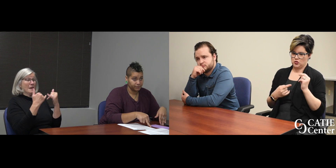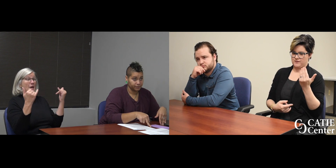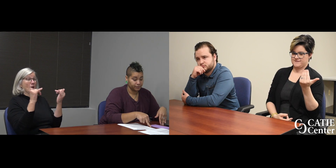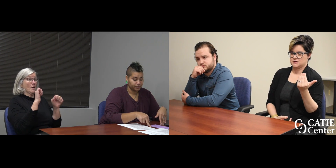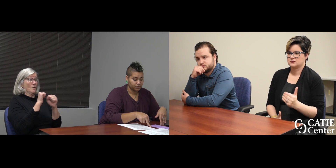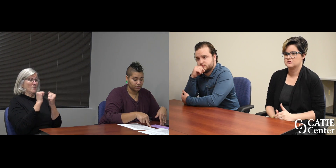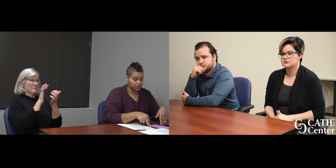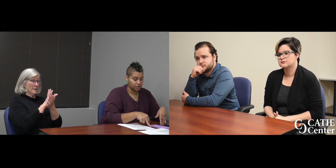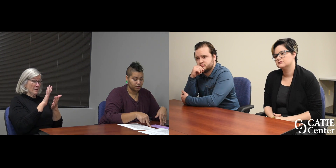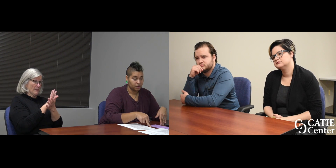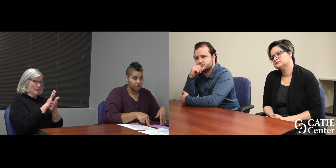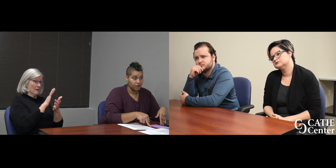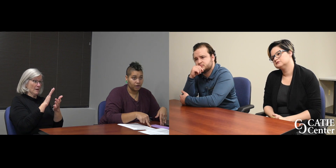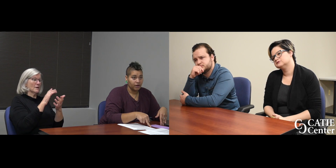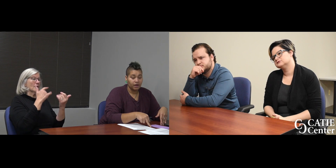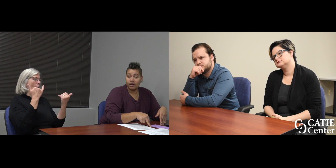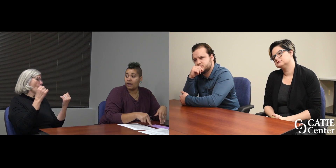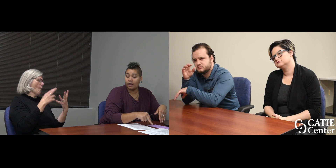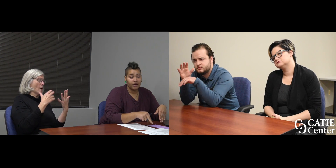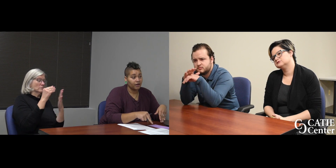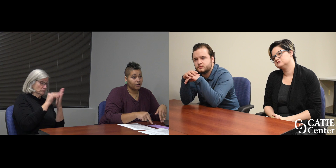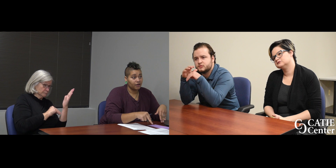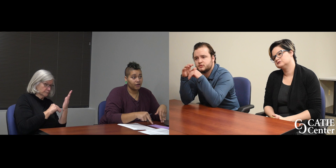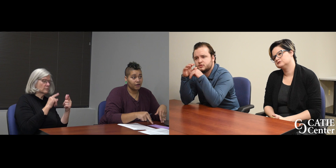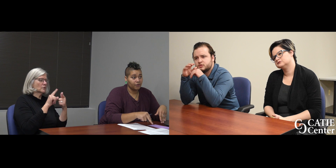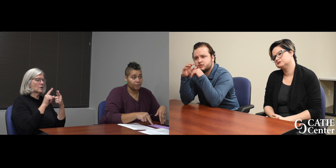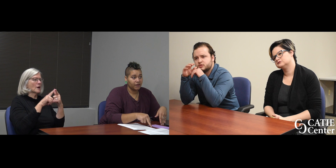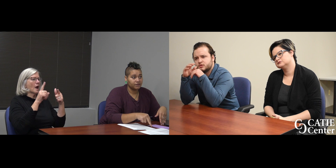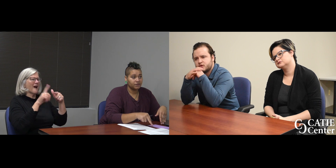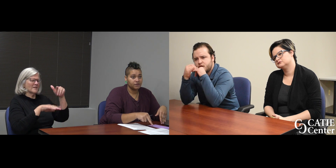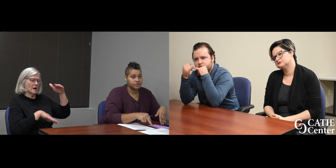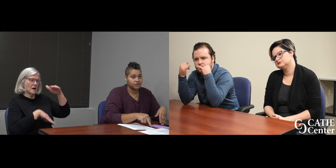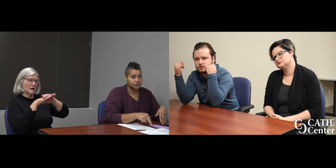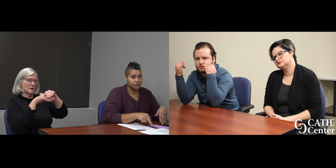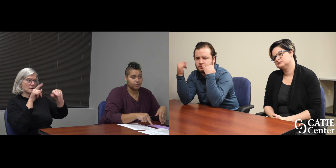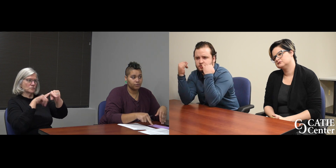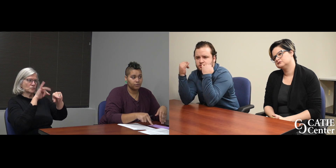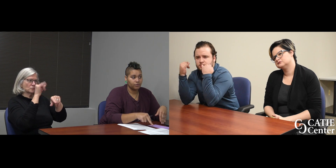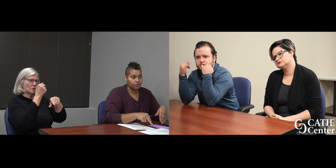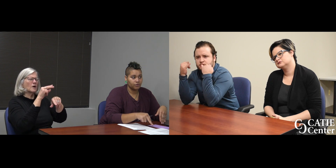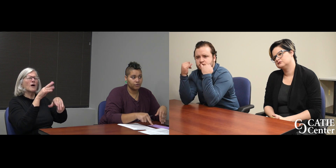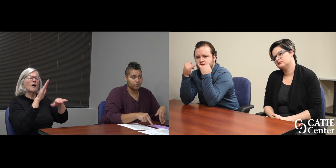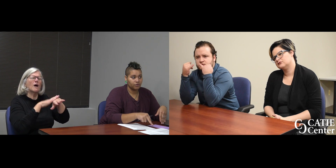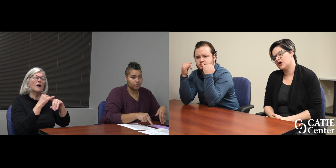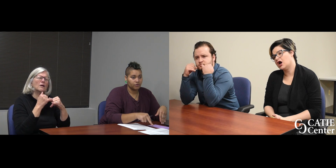I: Online. What do you mean online?